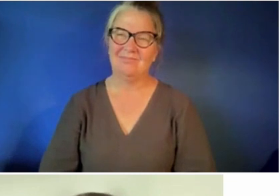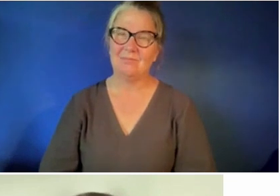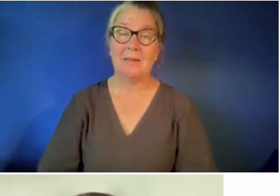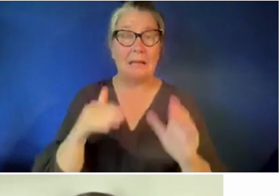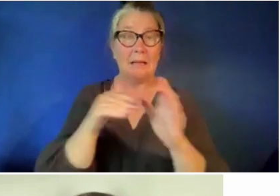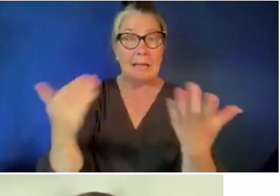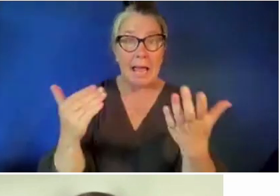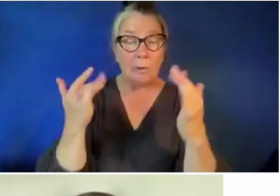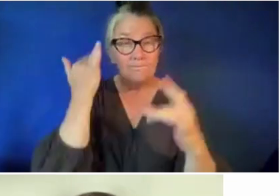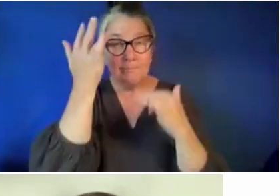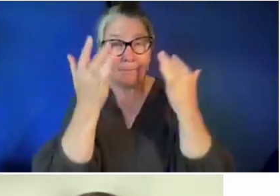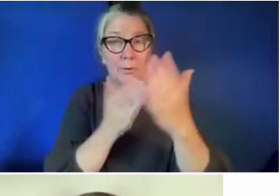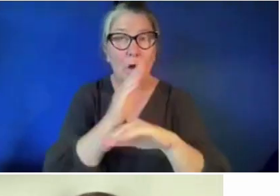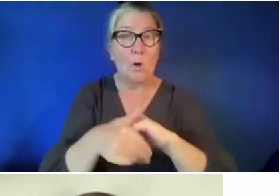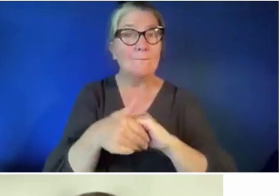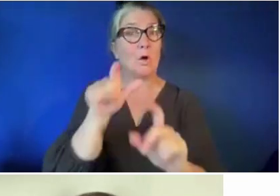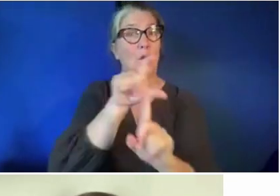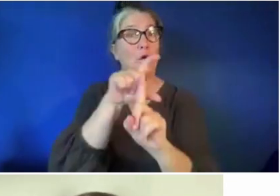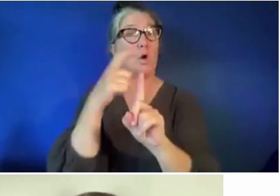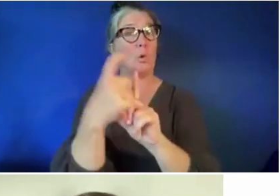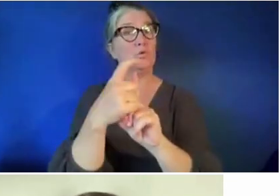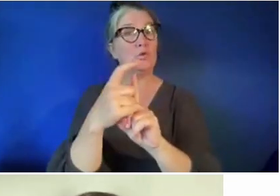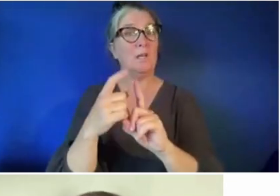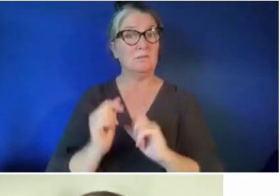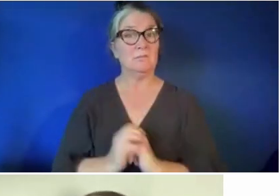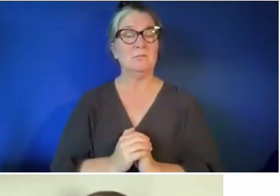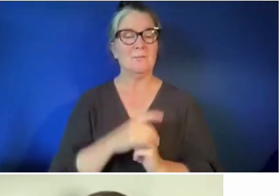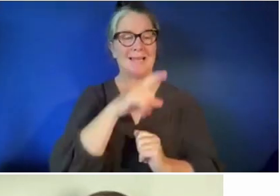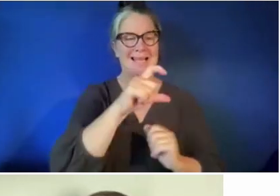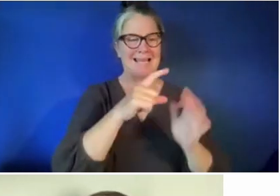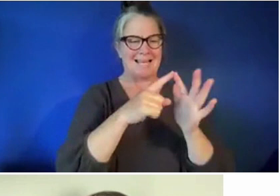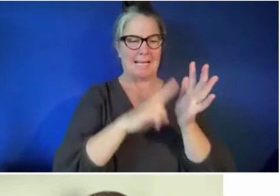the census saw that only 63% of respondents in South Australia